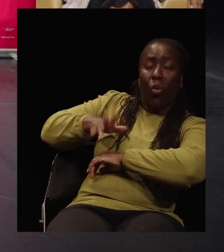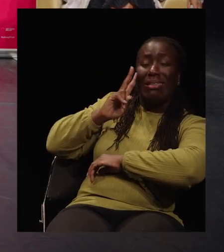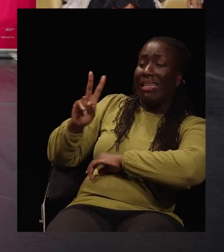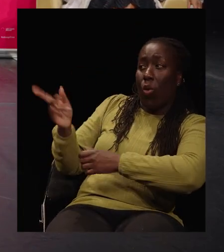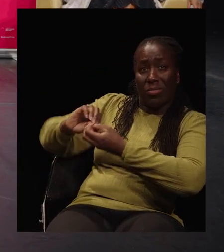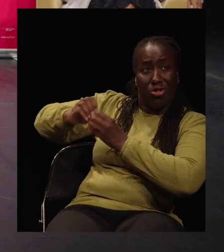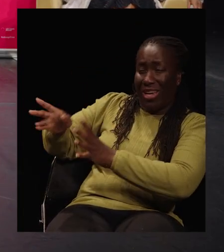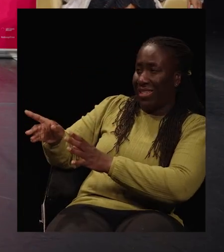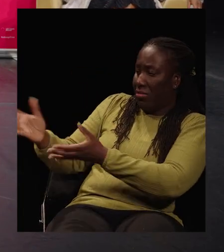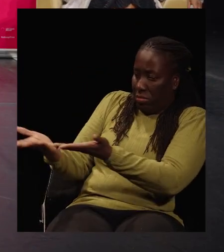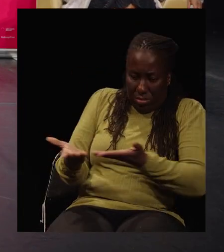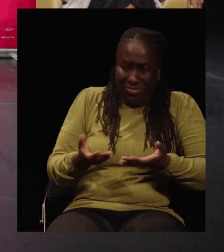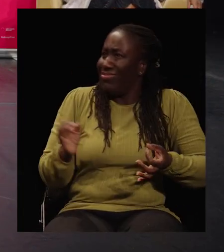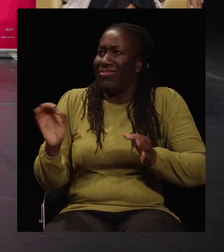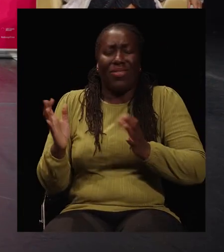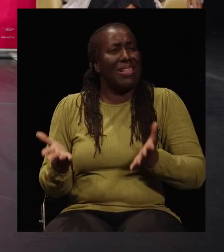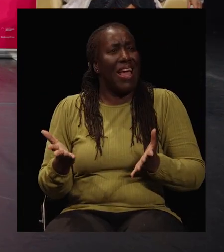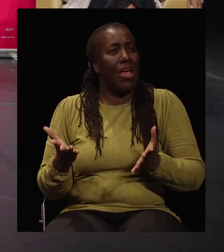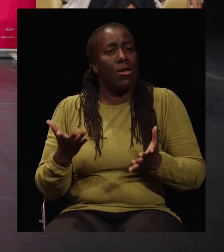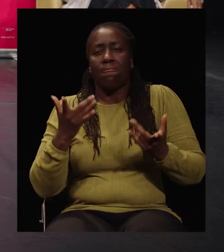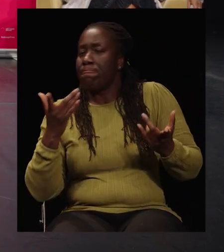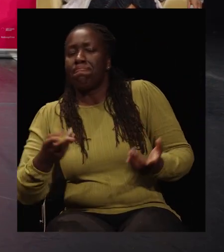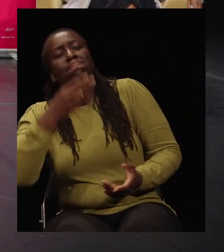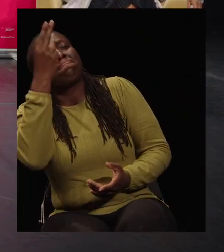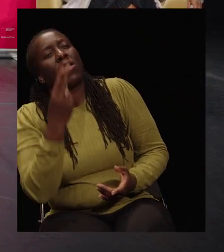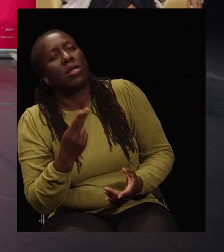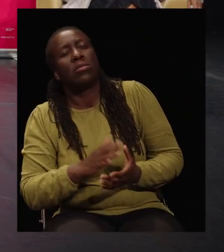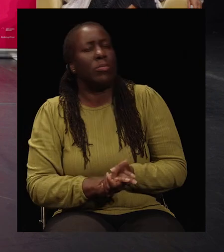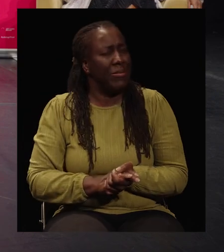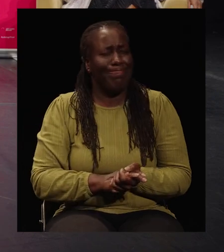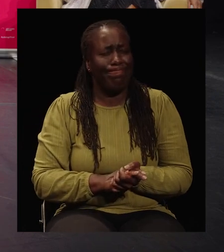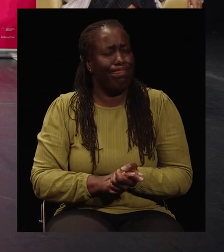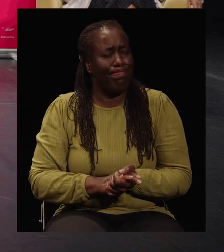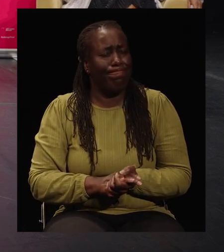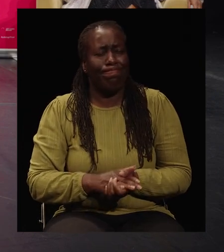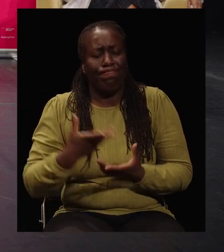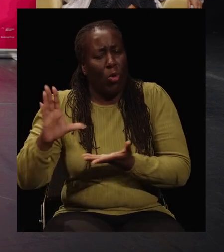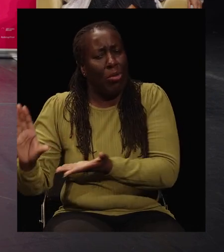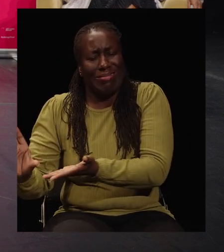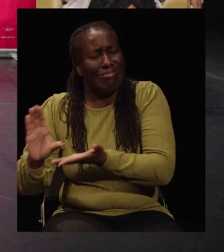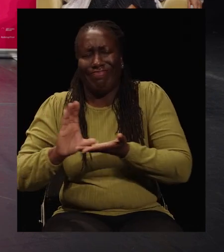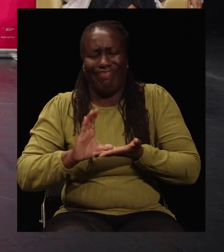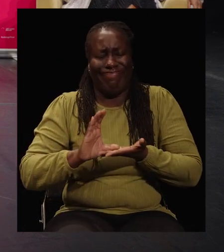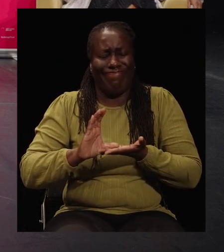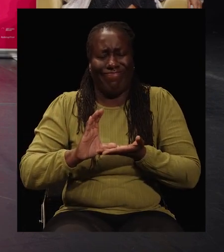And the arts has been so systematically defunded that it feels like it's just such a bigger conversation.